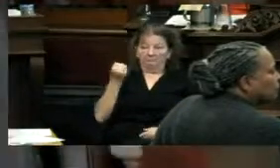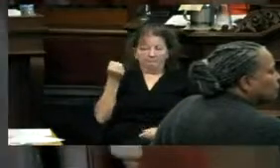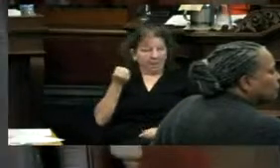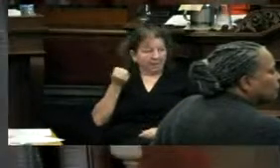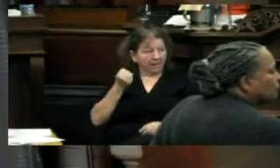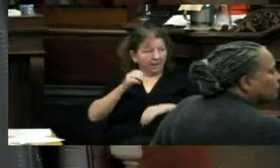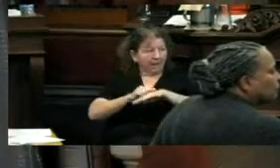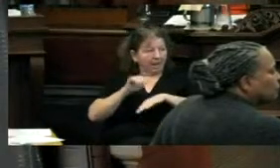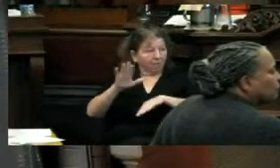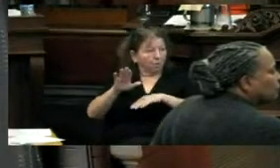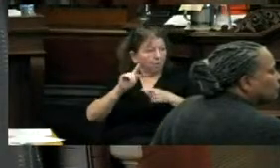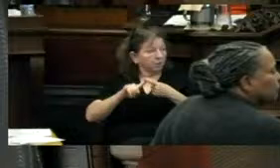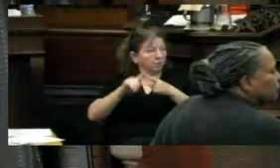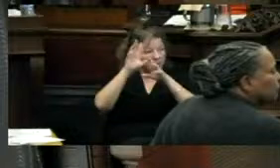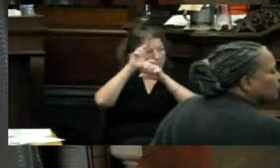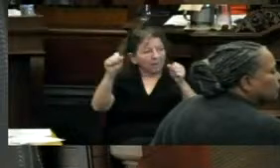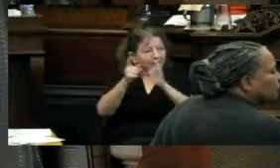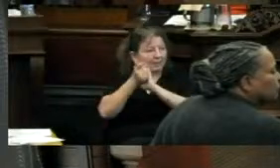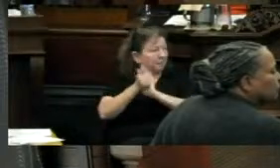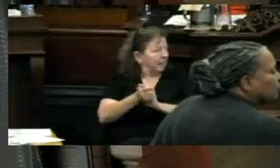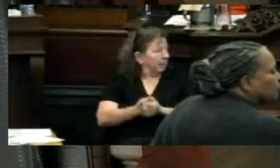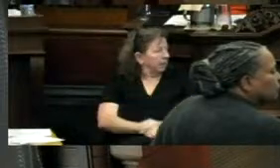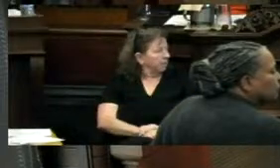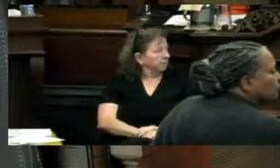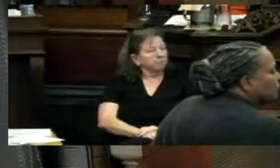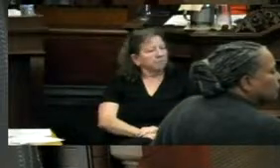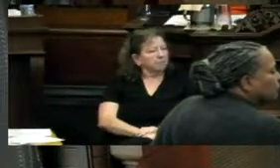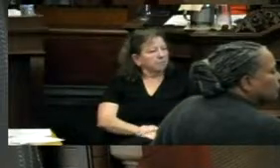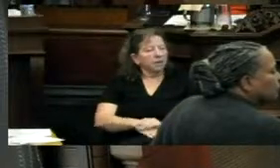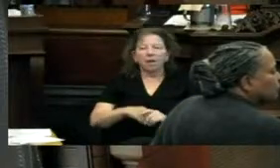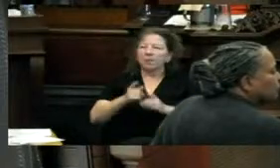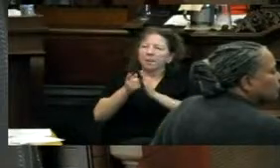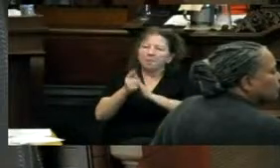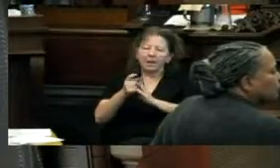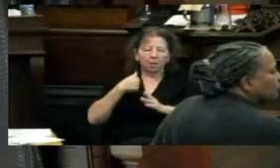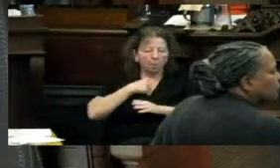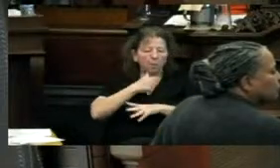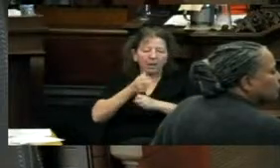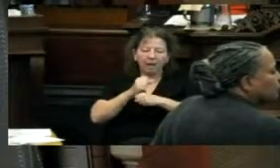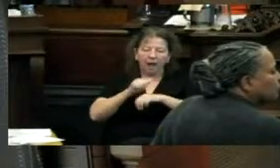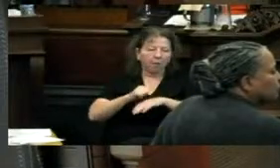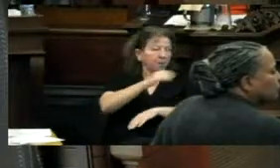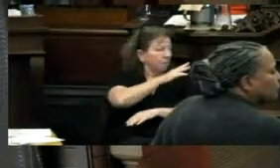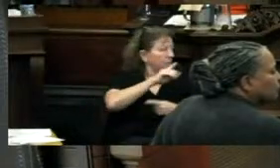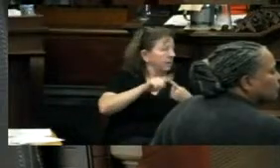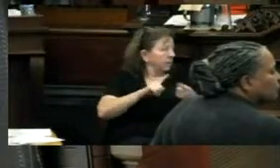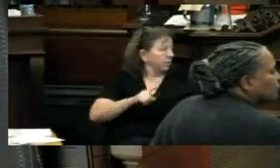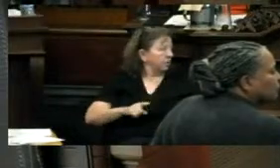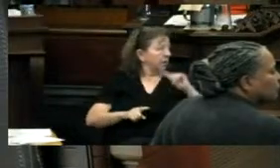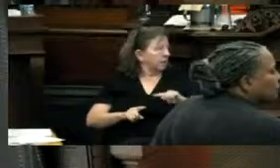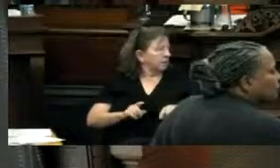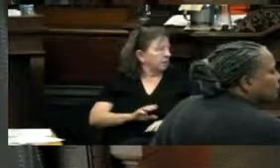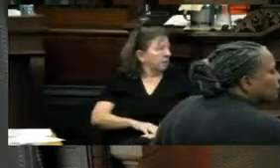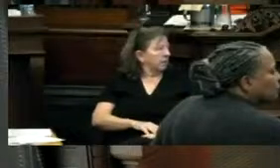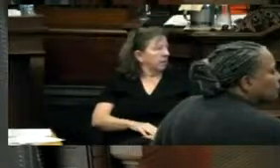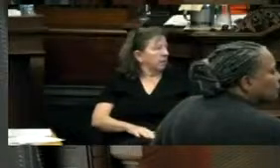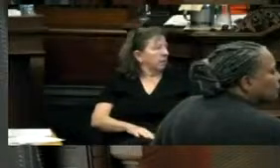about the loss, the lawsuit. Oh, no. We so I found out about it Monday and I forwarded it to the